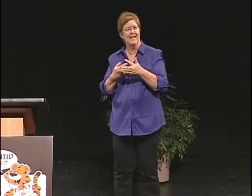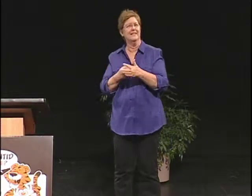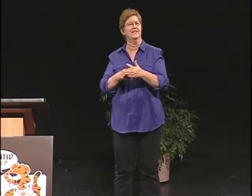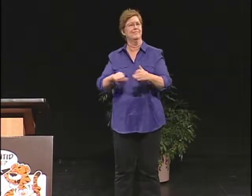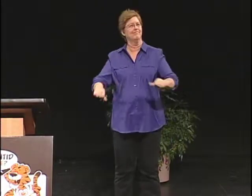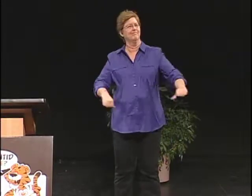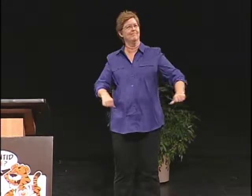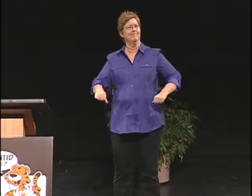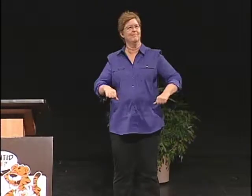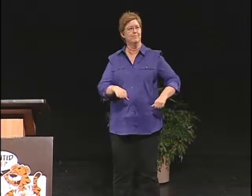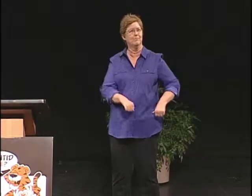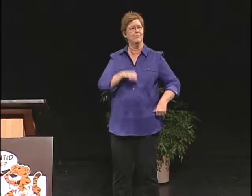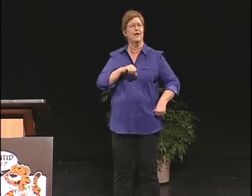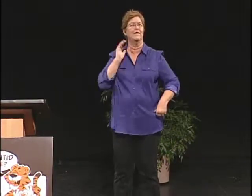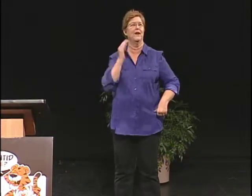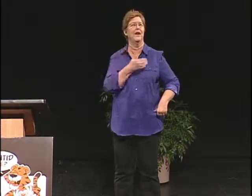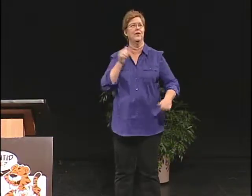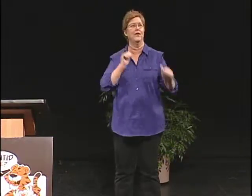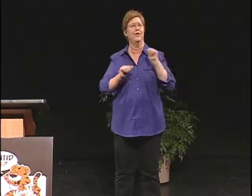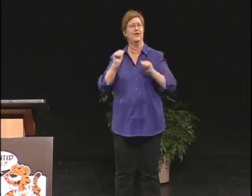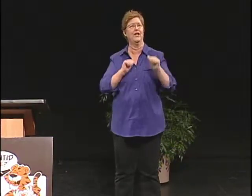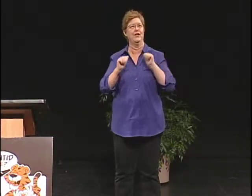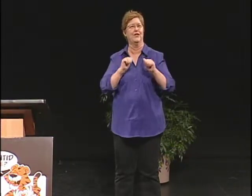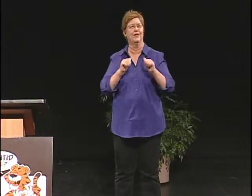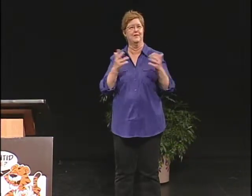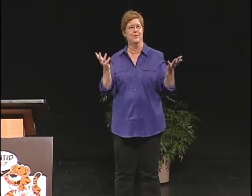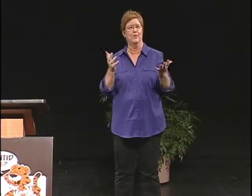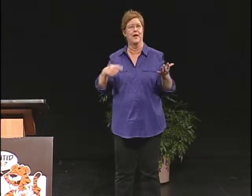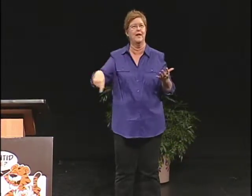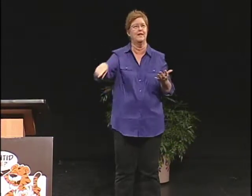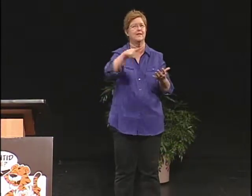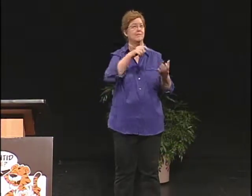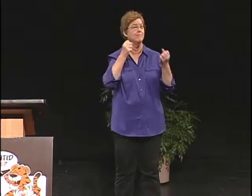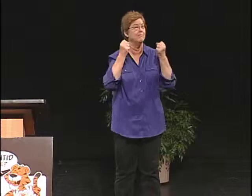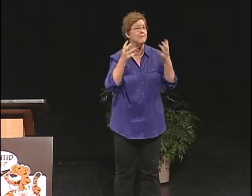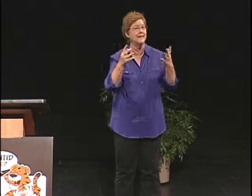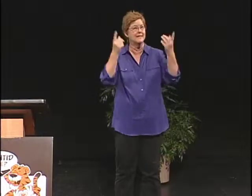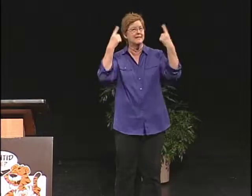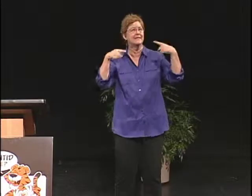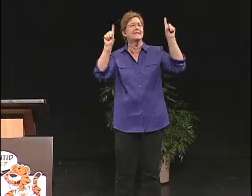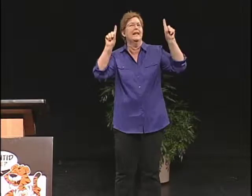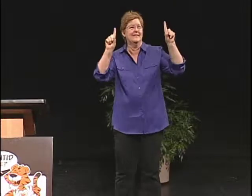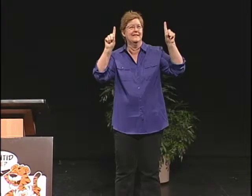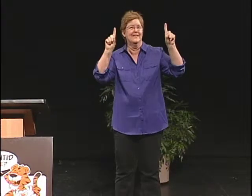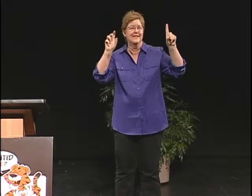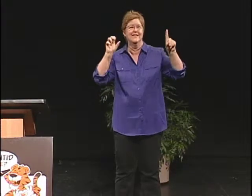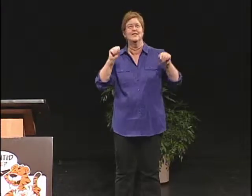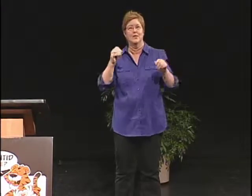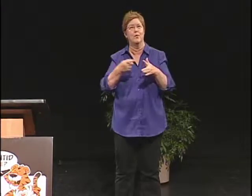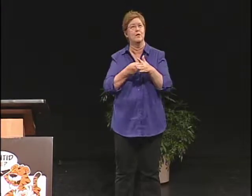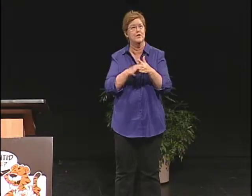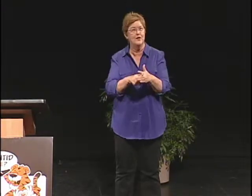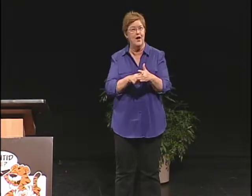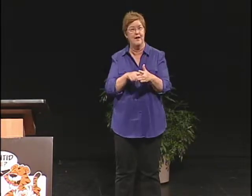and make sure that we have an exhibit that we can all be so proud of showing the accomplishments of NTID.